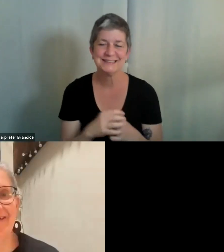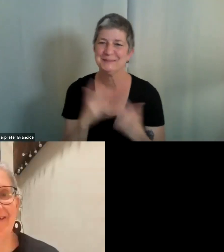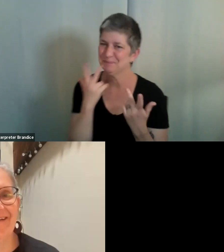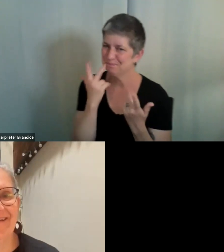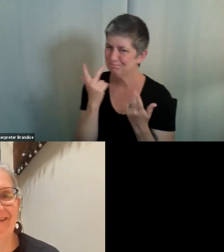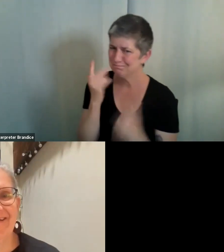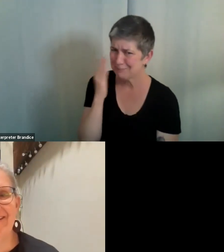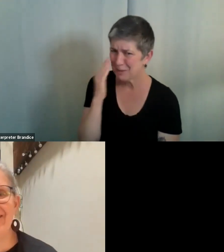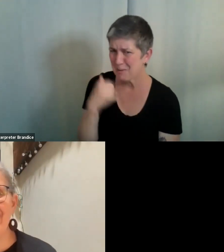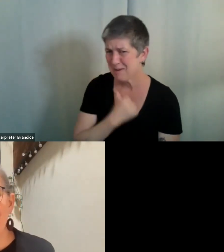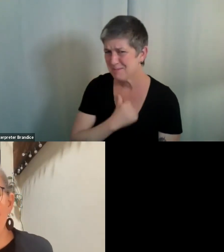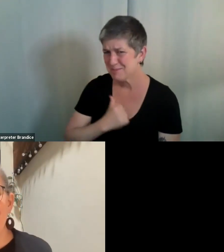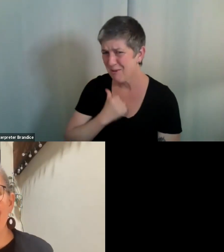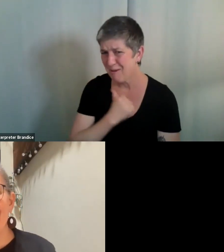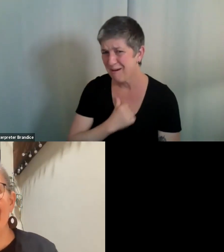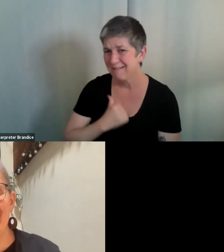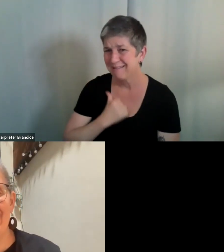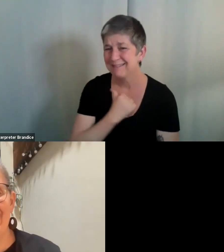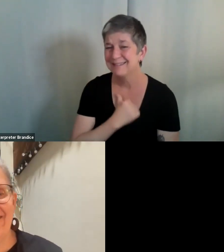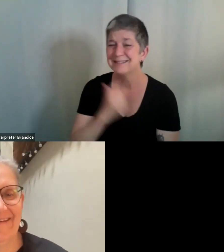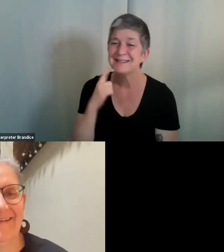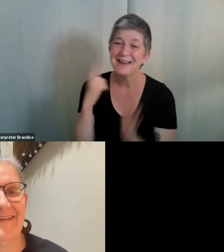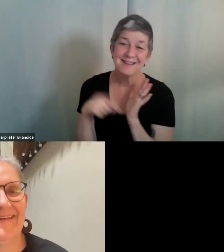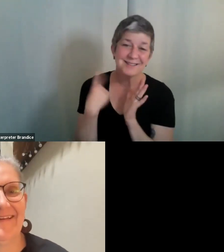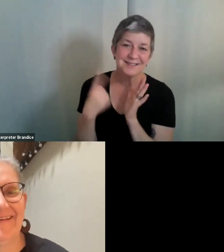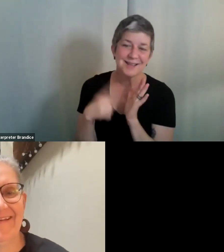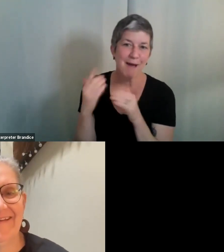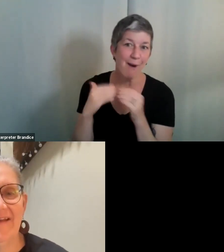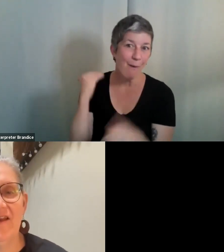Unknown: I'm sorry, I know I I sometimes go overboard. But I